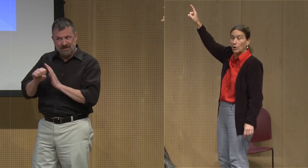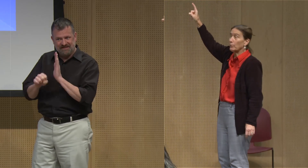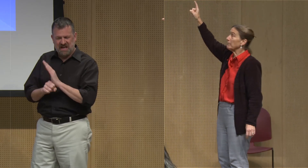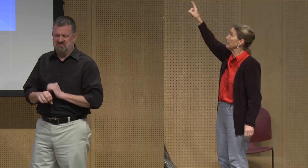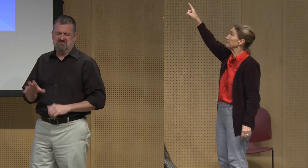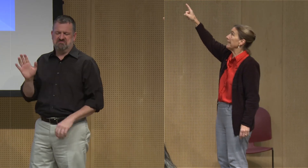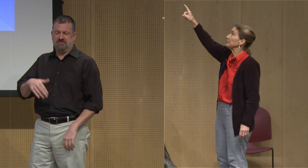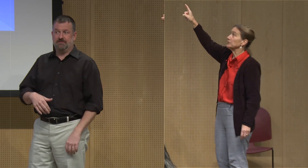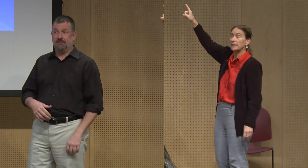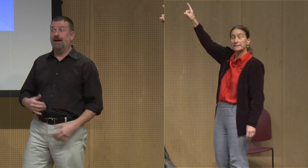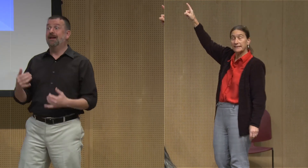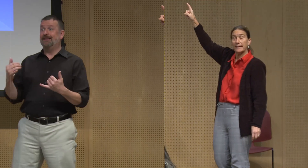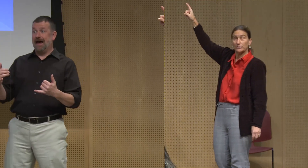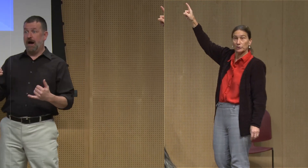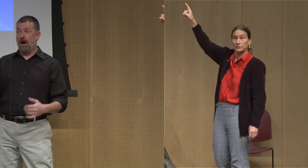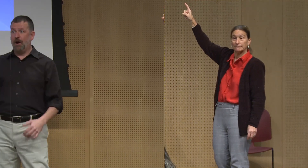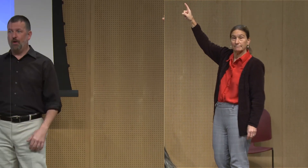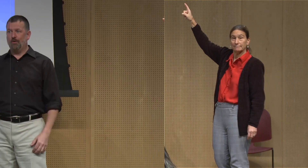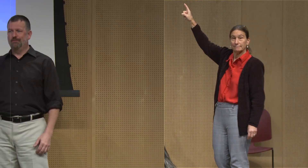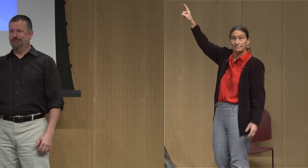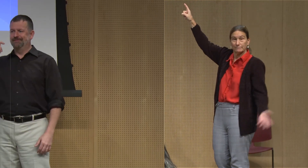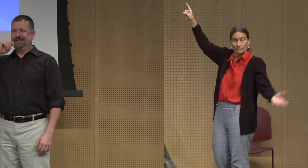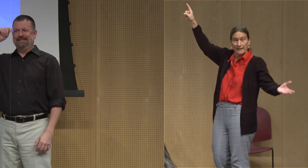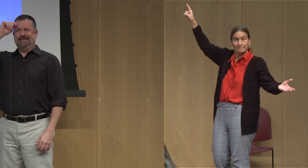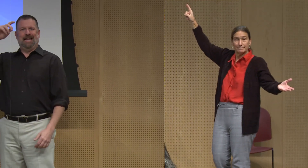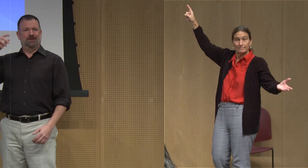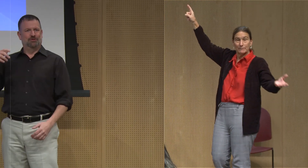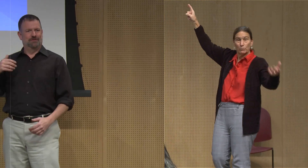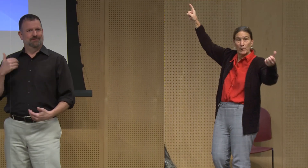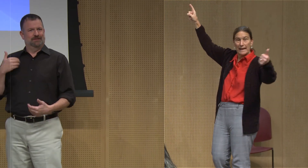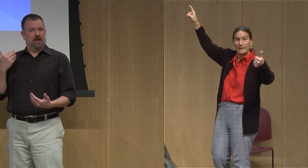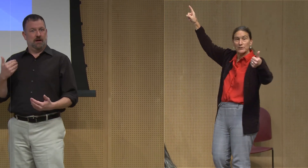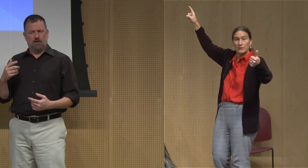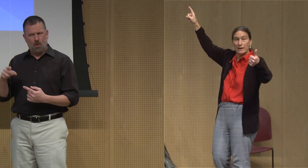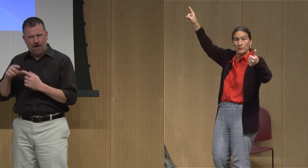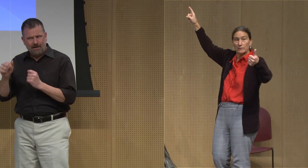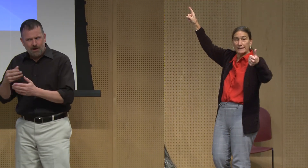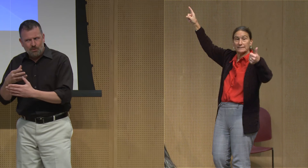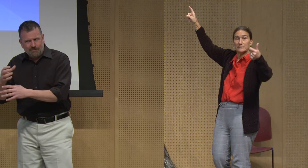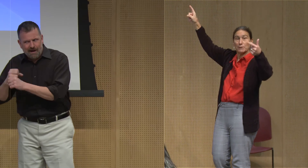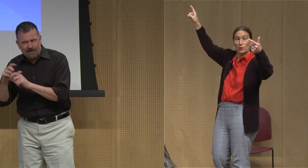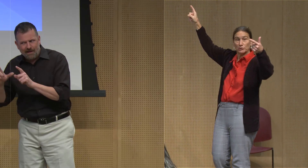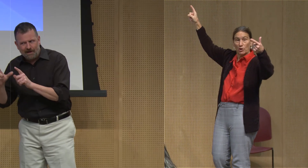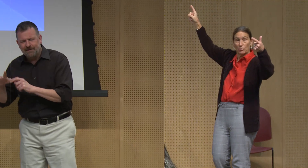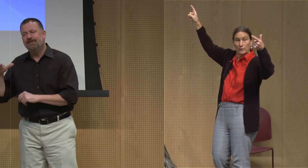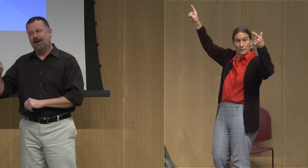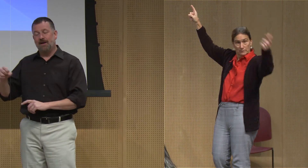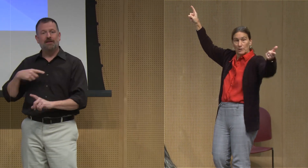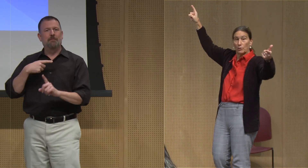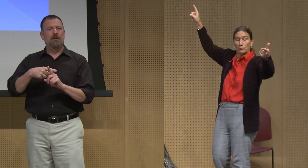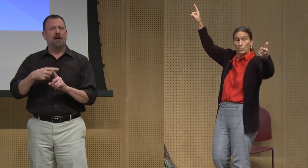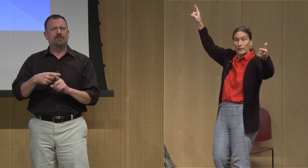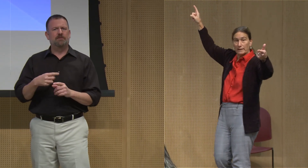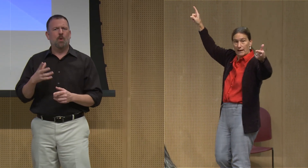WE HAVE LIMITATIONS ON TEENAGERS, RIGHT? WHAT AGE CAN YOU GET A LICENSE, BUT ALSO, YOU KNOW, WHAT KIND?